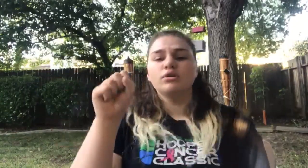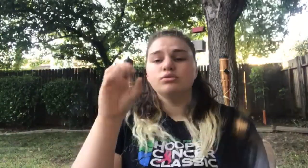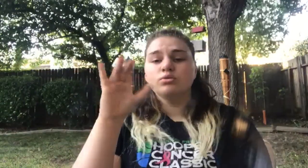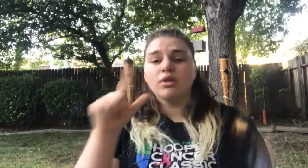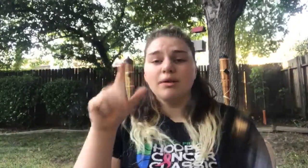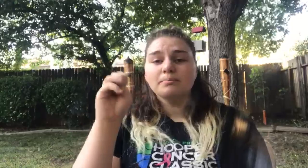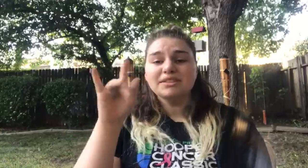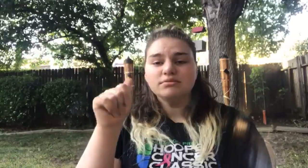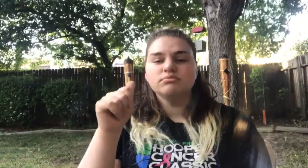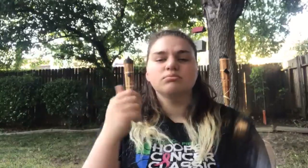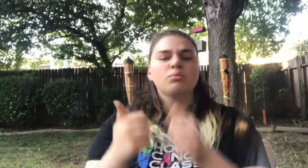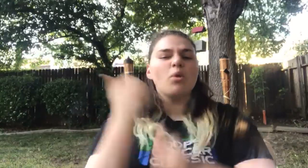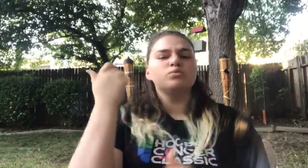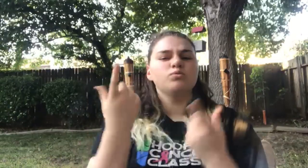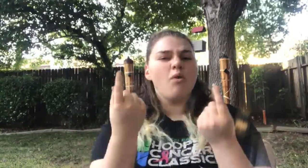do you use the most when you use your phone.